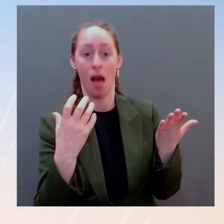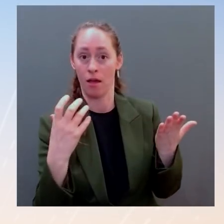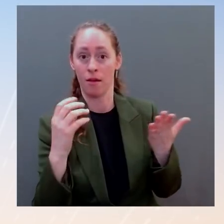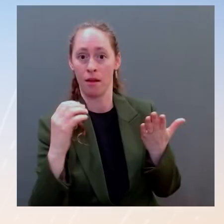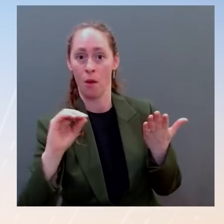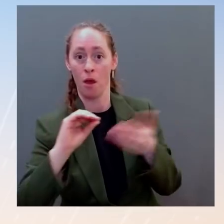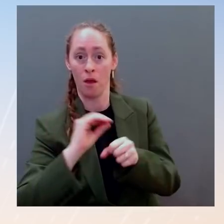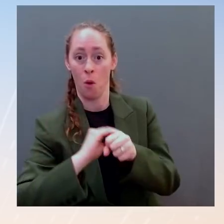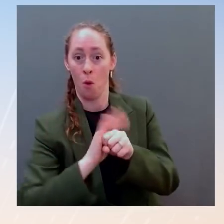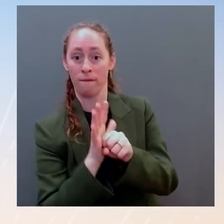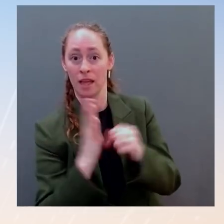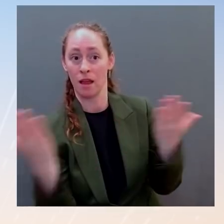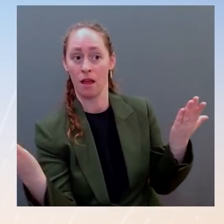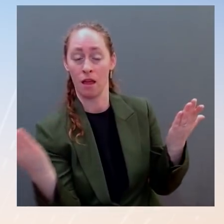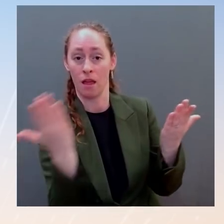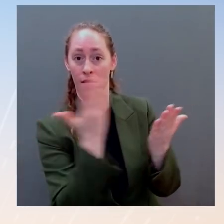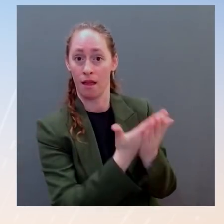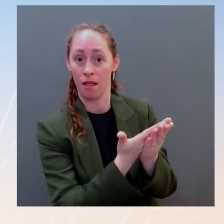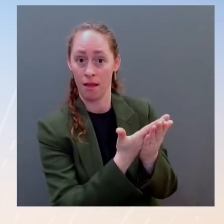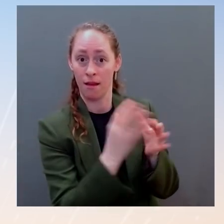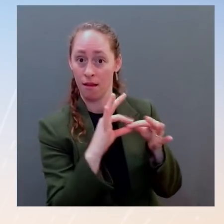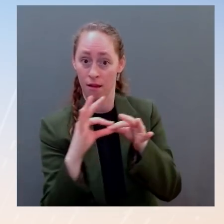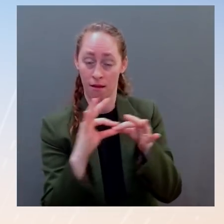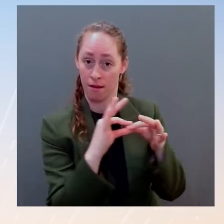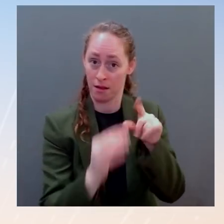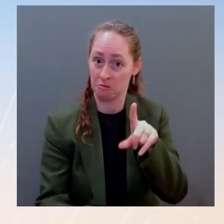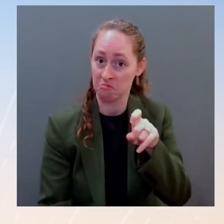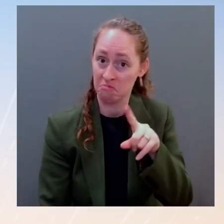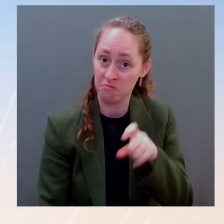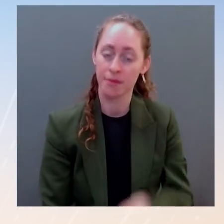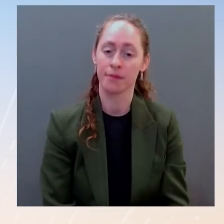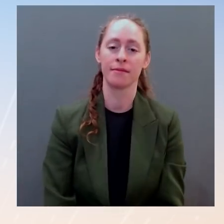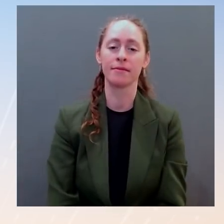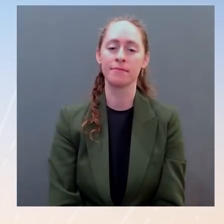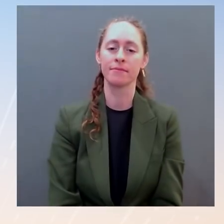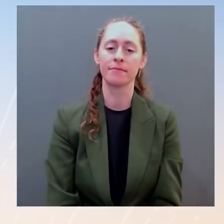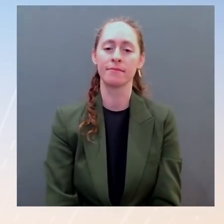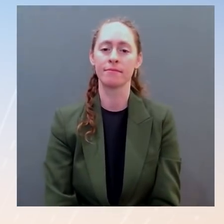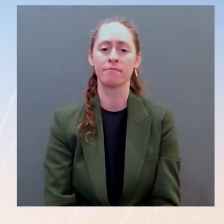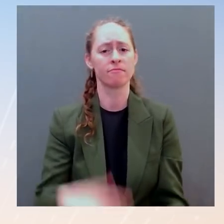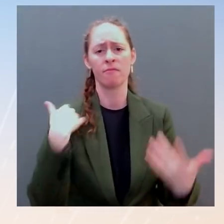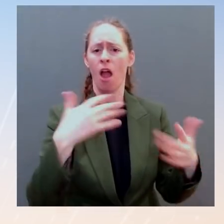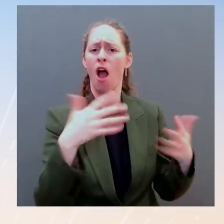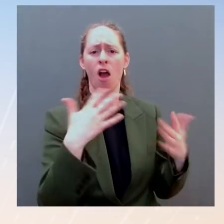there was the proposal that did combine, but -- but not -- don't have a -- don't have a sense yet. The Press: Not quite yet.